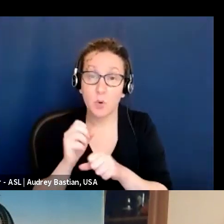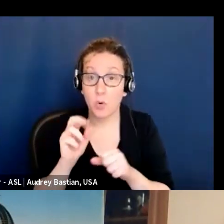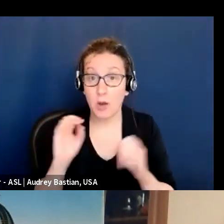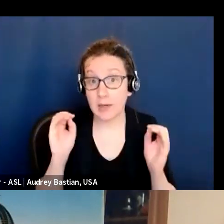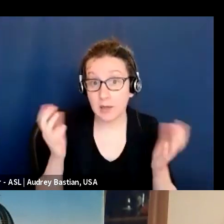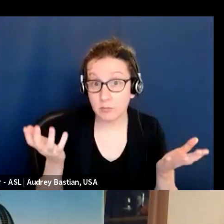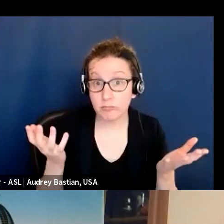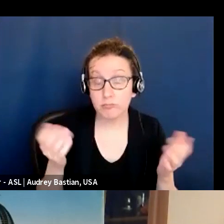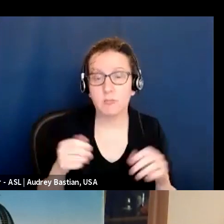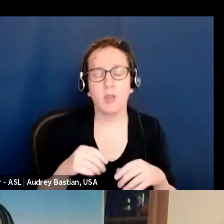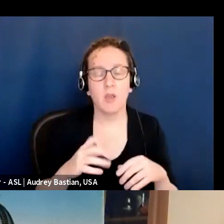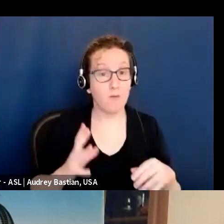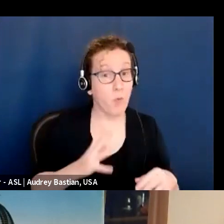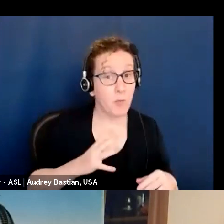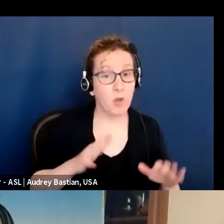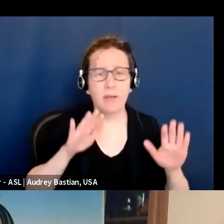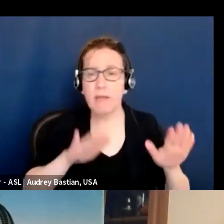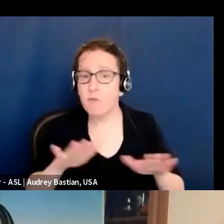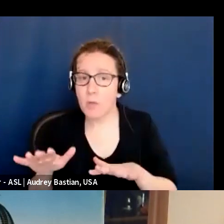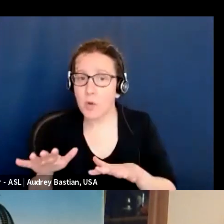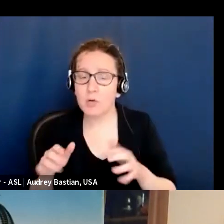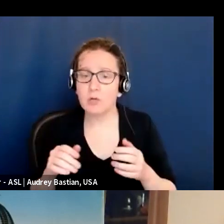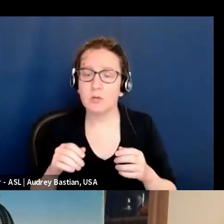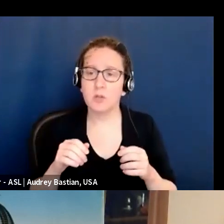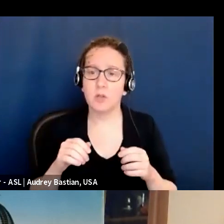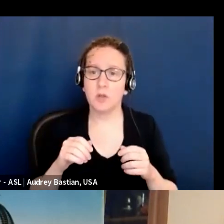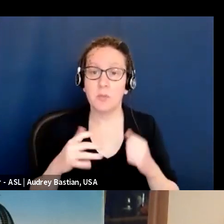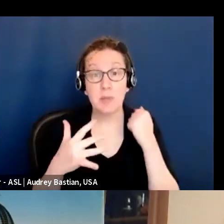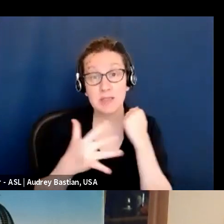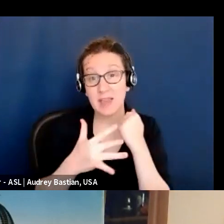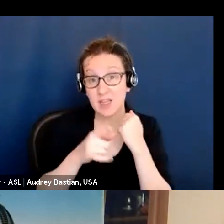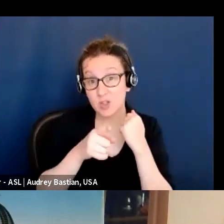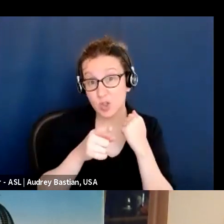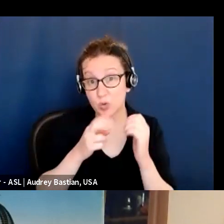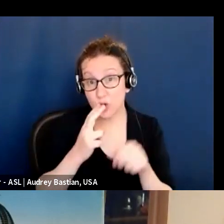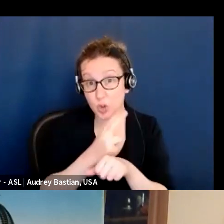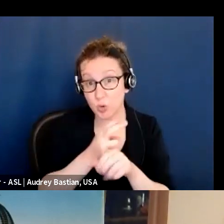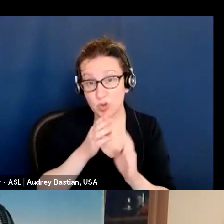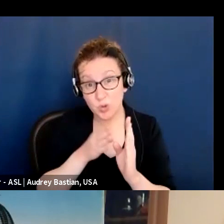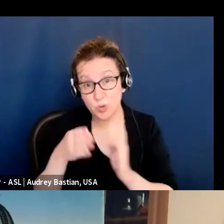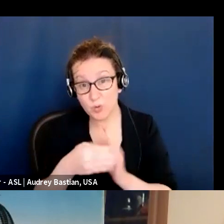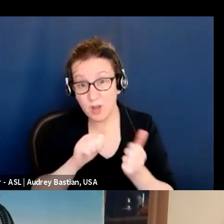That could be formal or informal or techniques you used to adapt. What helped you to be